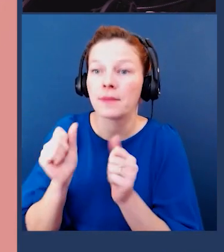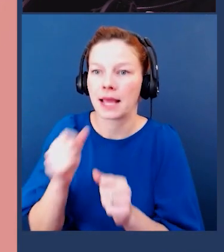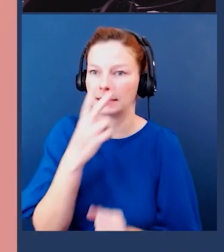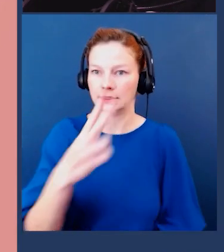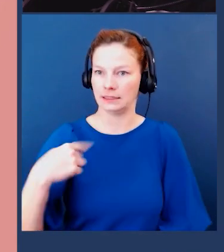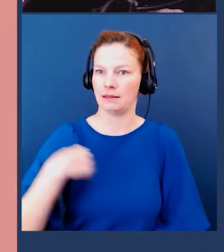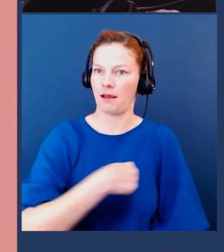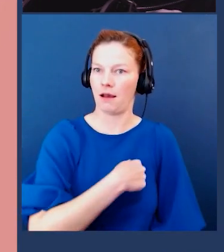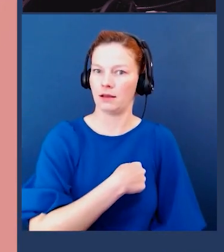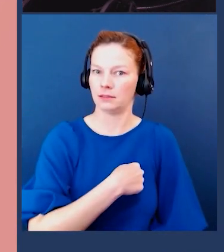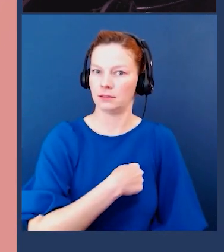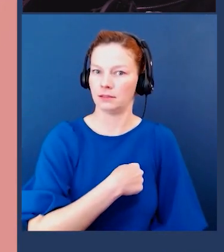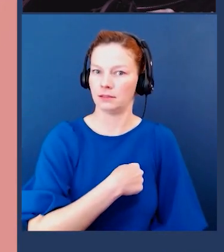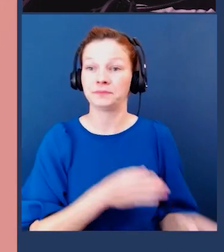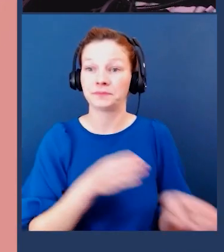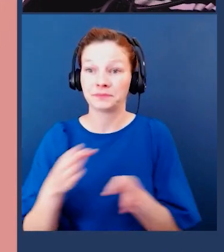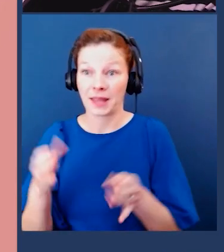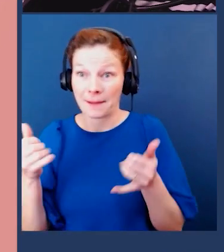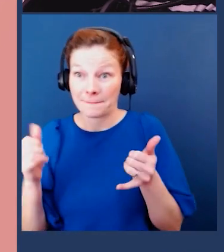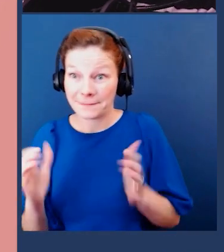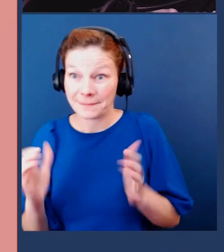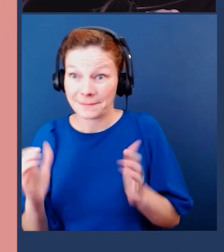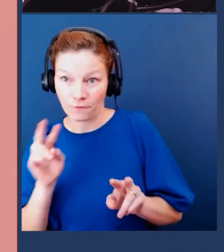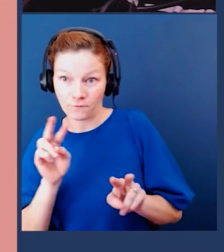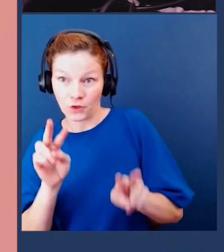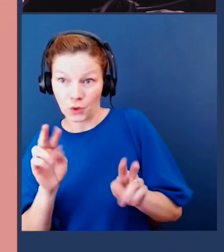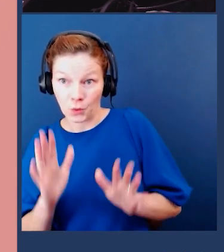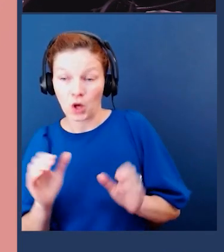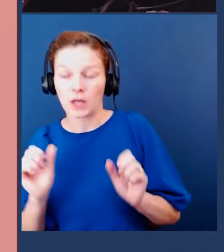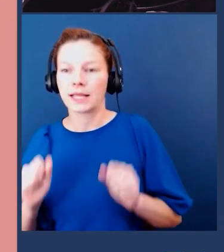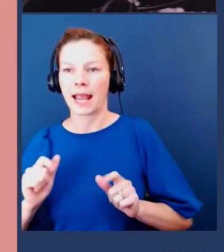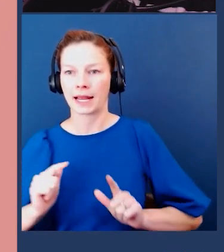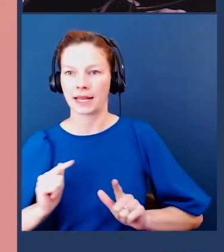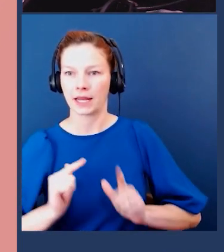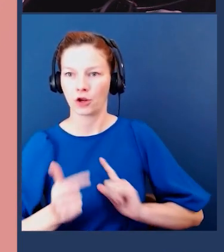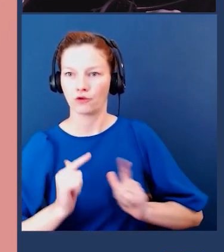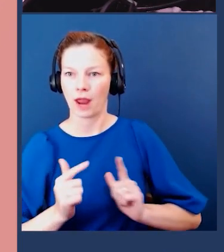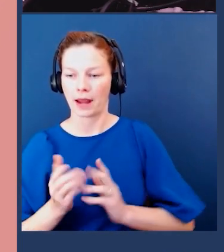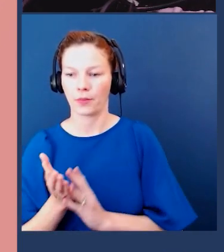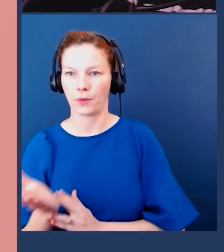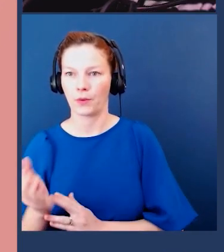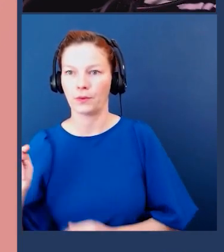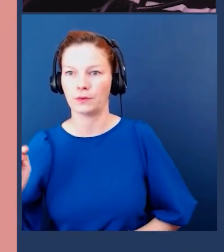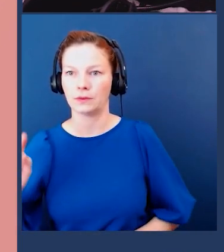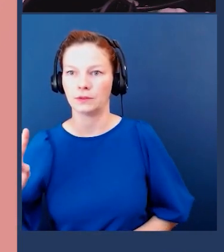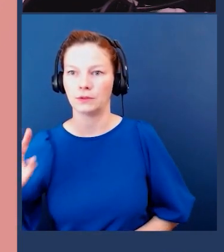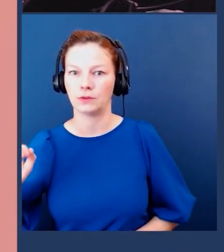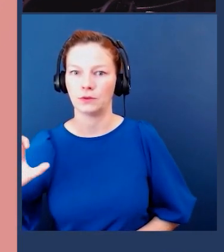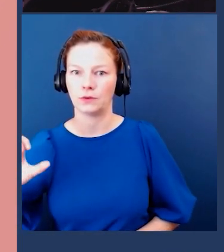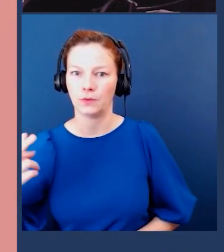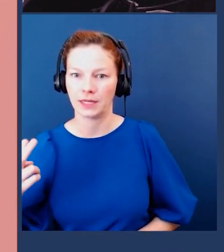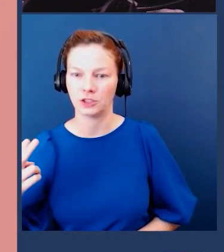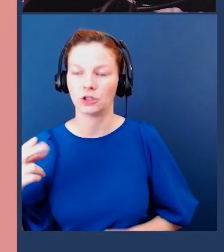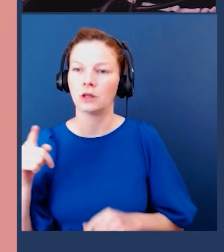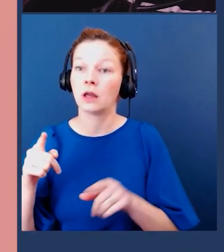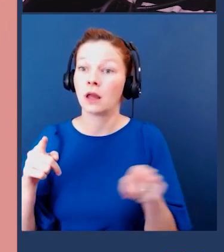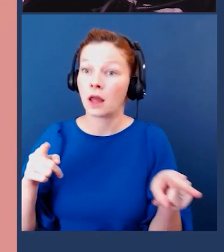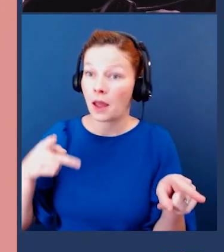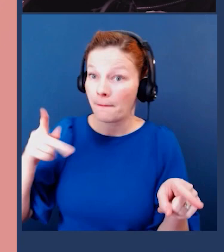where the viewers were able to interact from Twitch, get activity that is grabbed by PlayFab and PlayFab basically